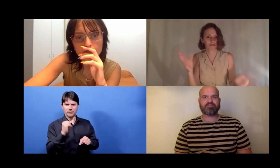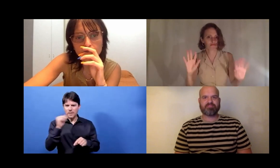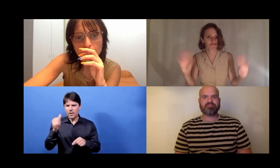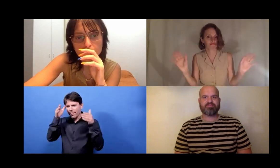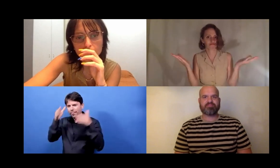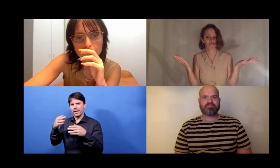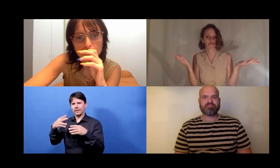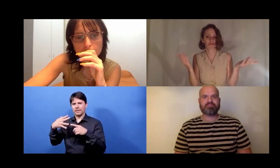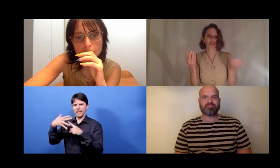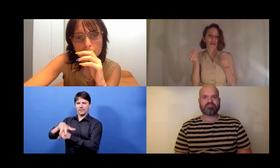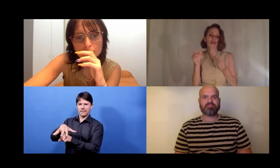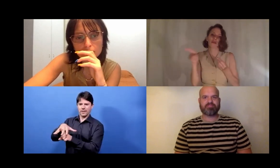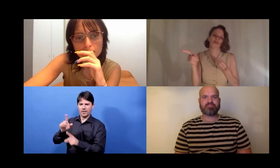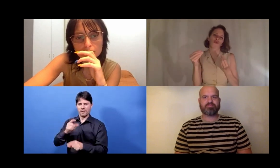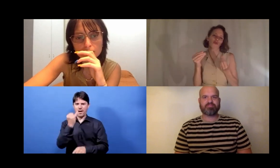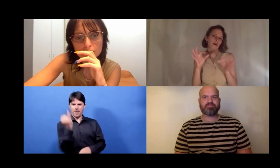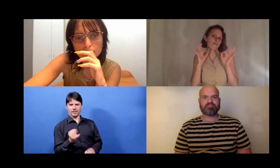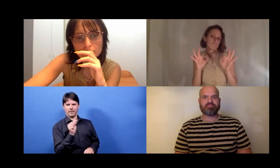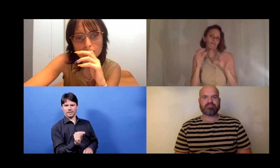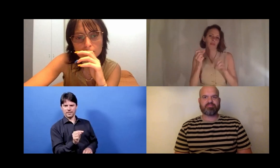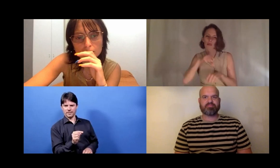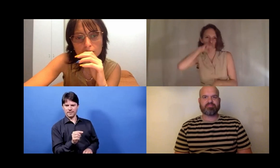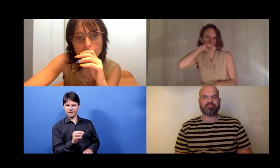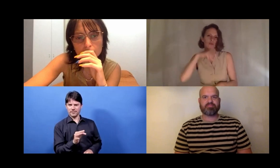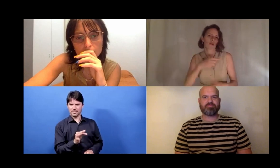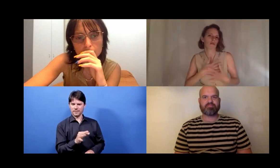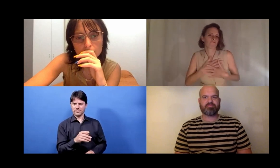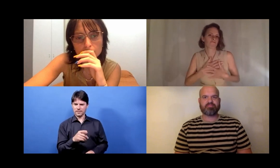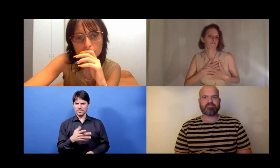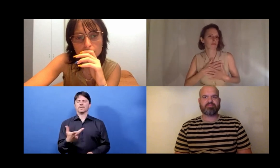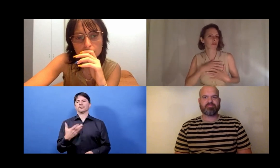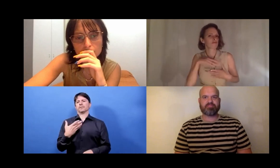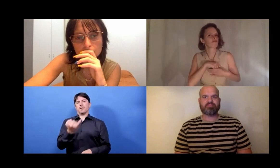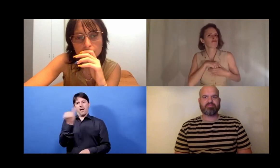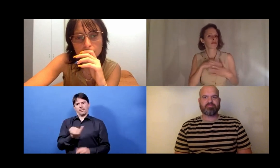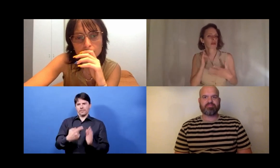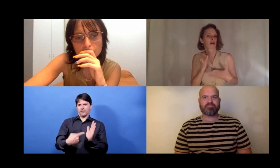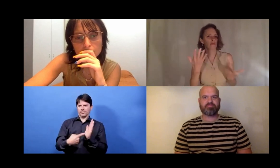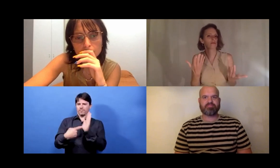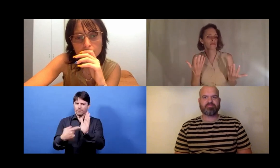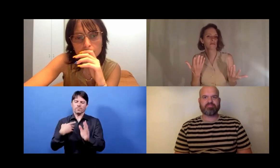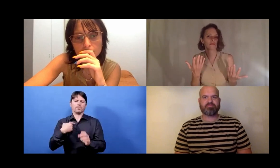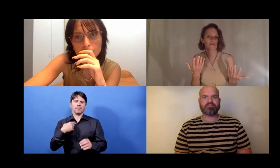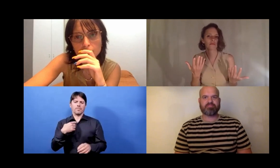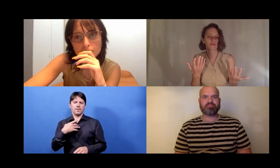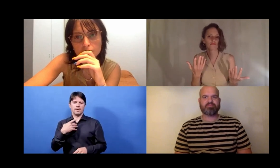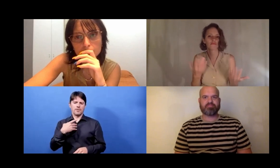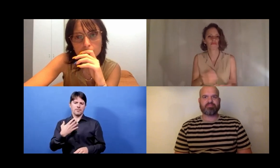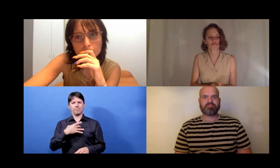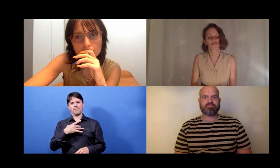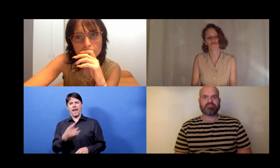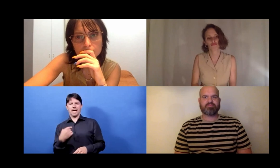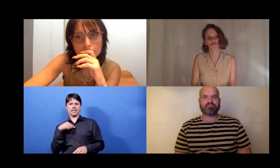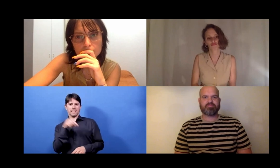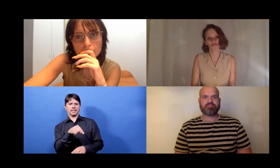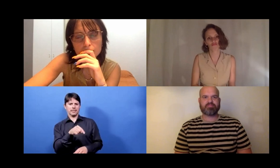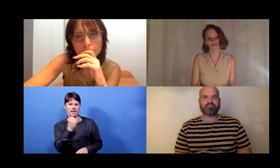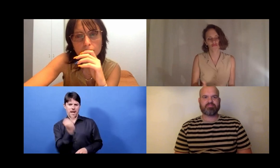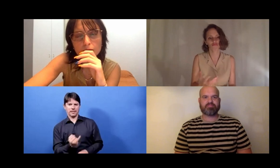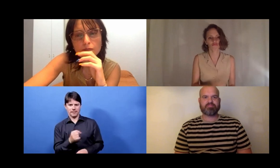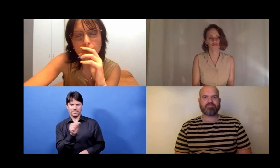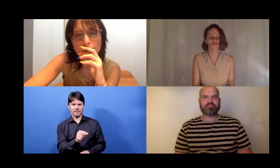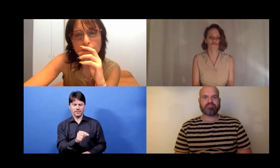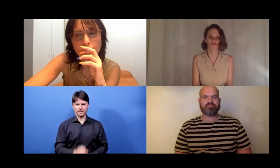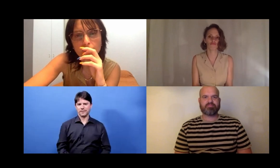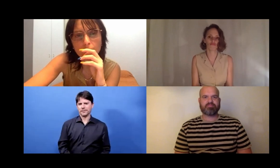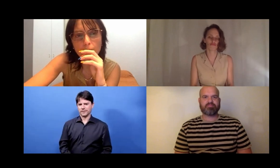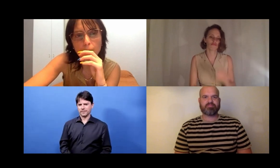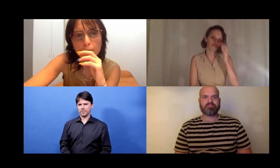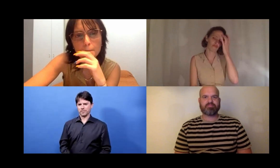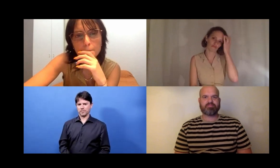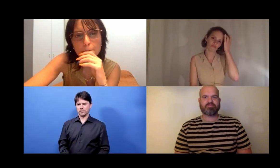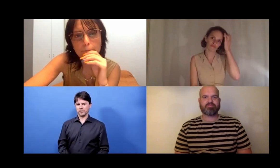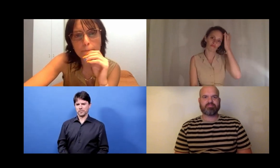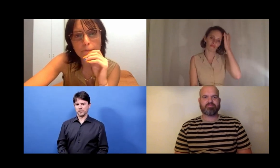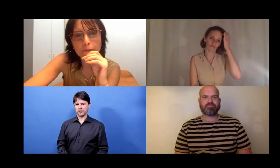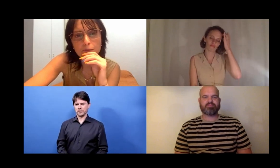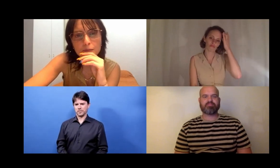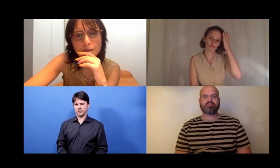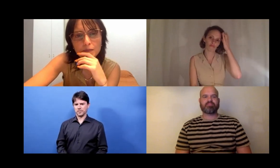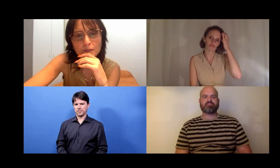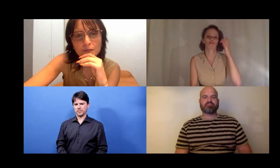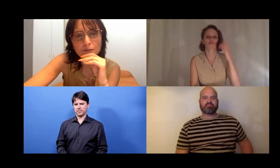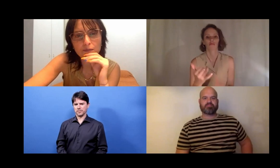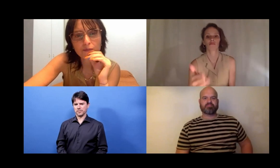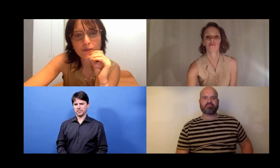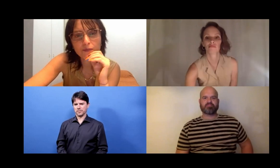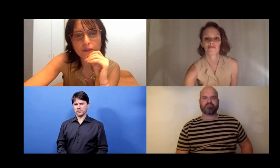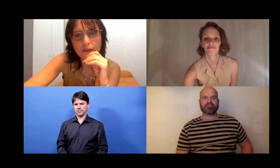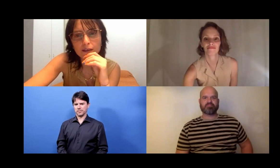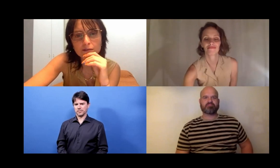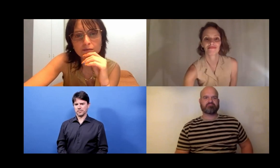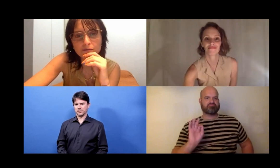to work with hearing people on par. And this is something that makes my heart grow. (Pause)